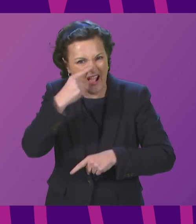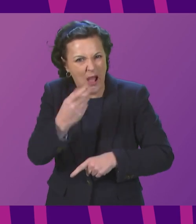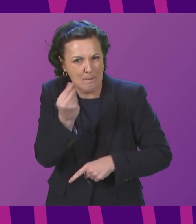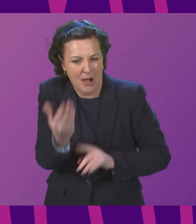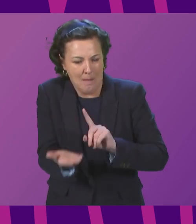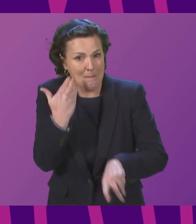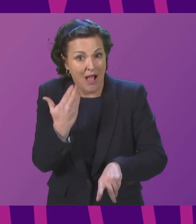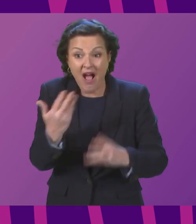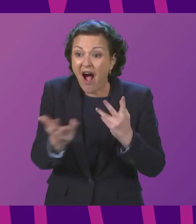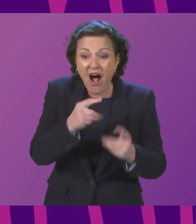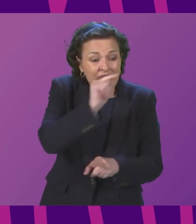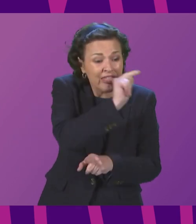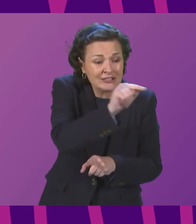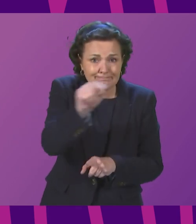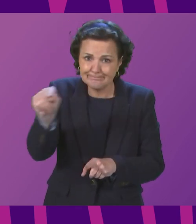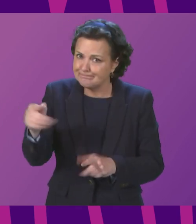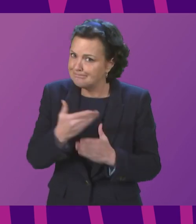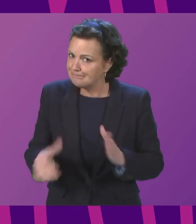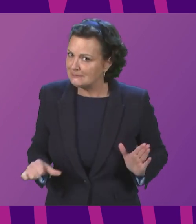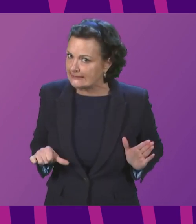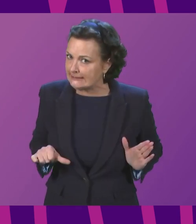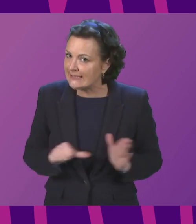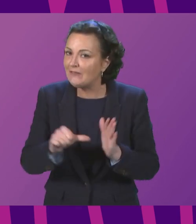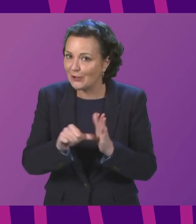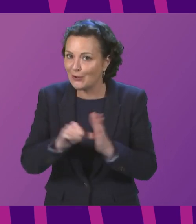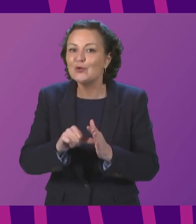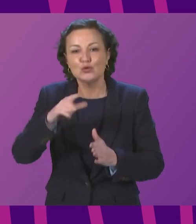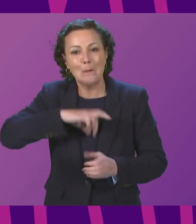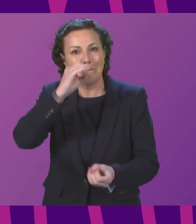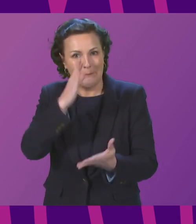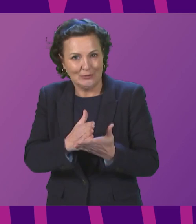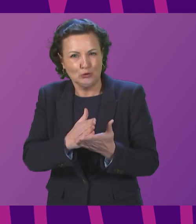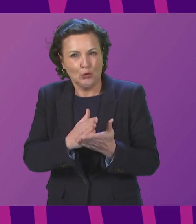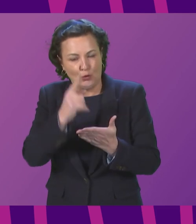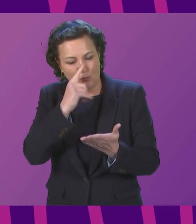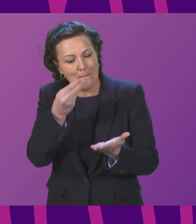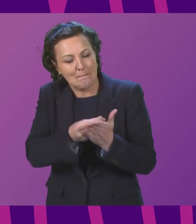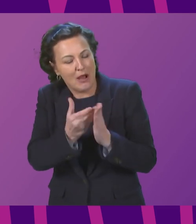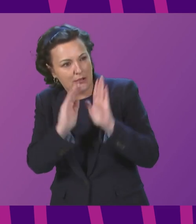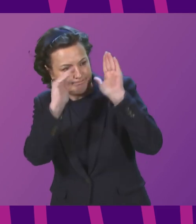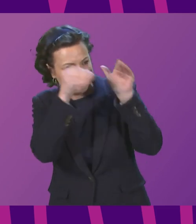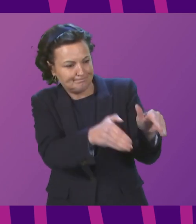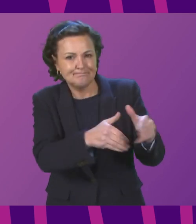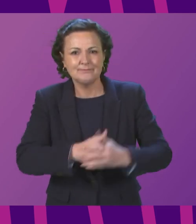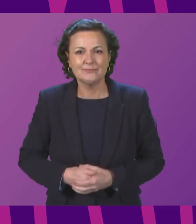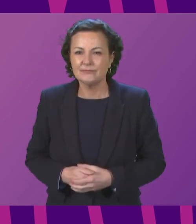so we need to ensure that we get the money to where it is needed most. That work will be taken forward at pace—